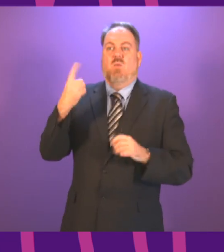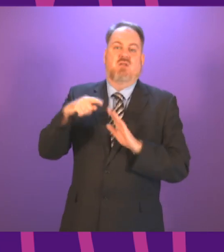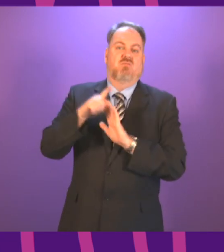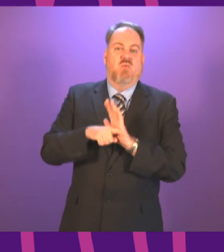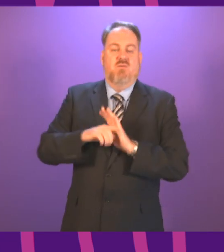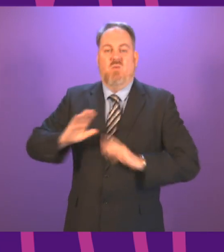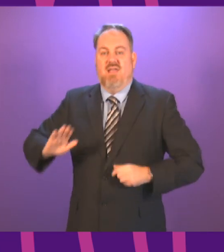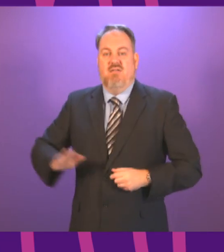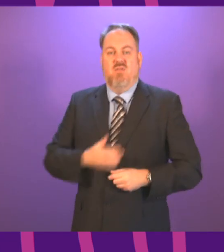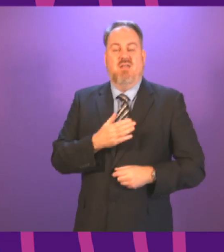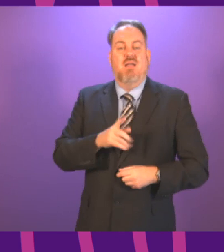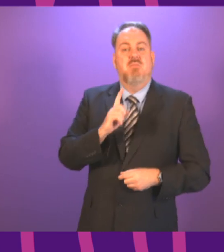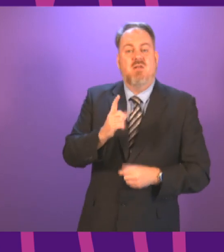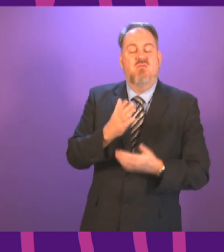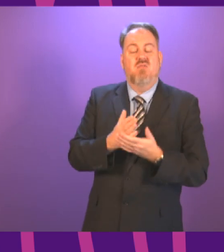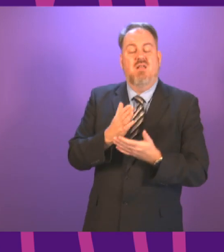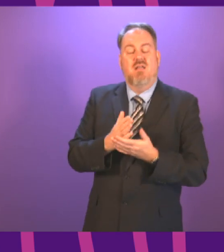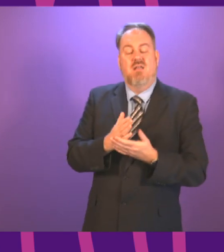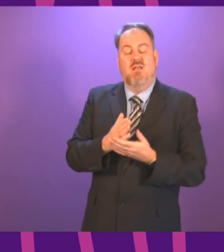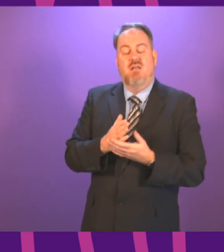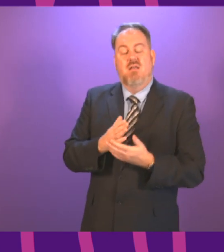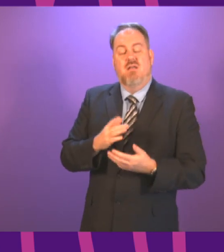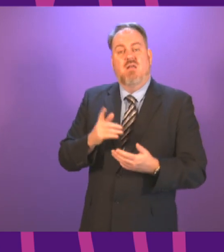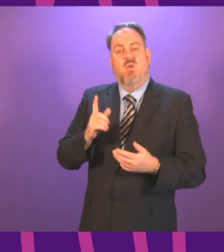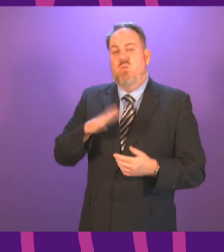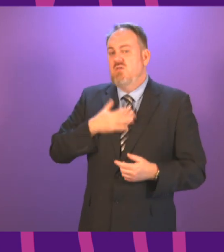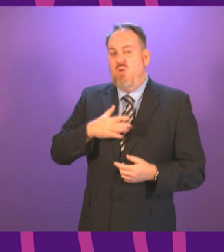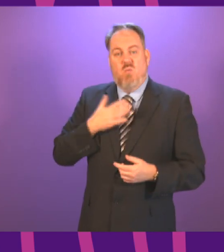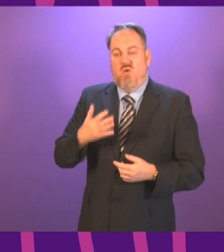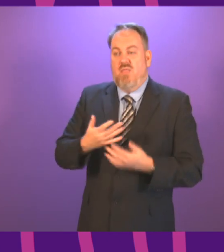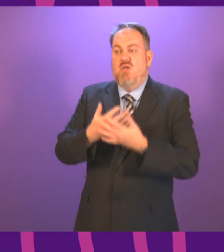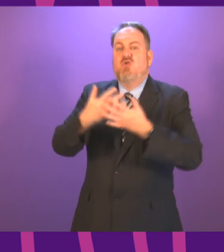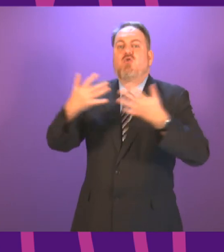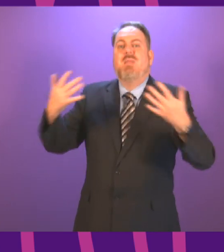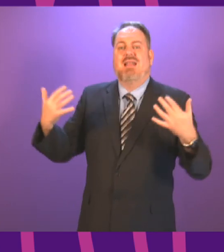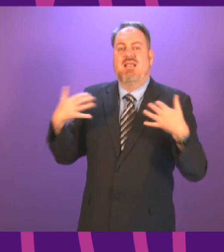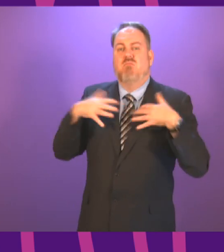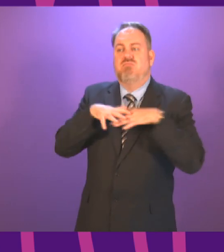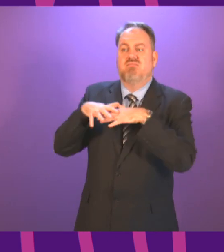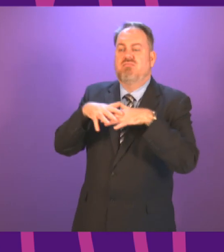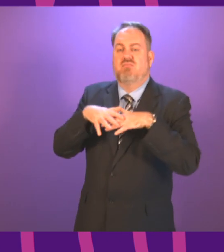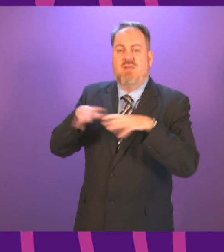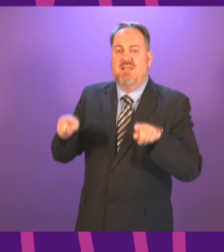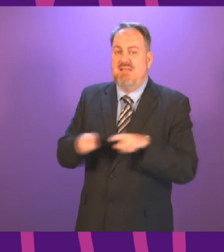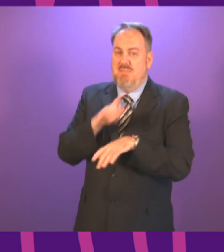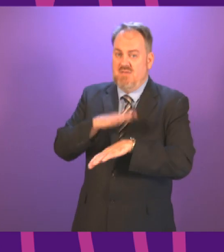to have some more freedom without increasing to a dangerous level the risks of transmission.